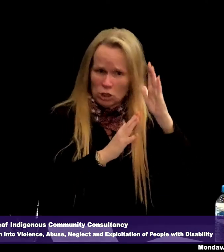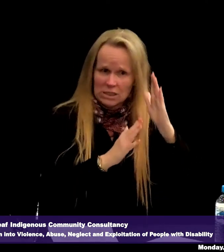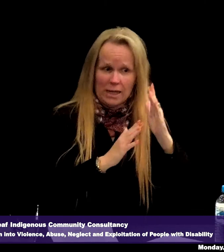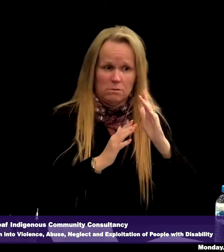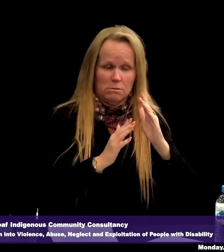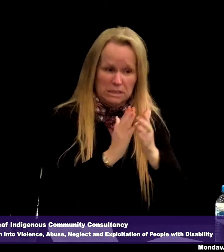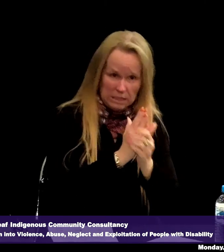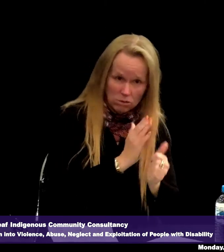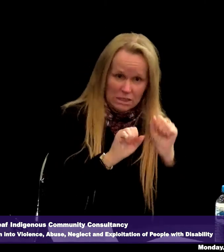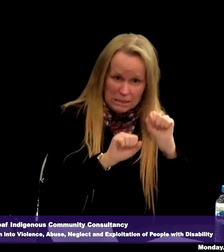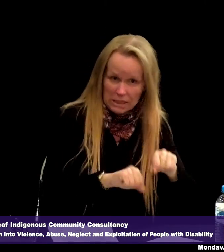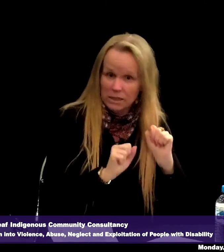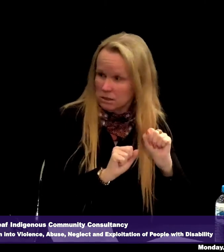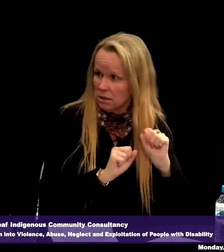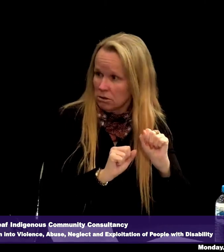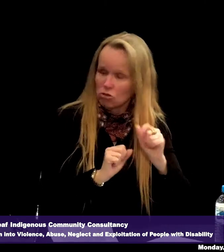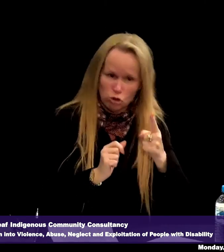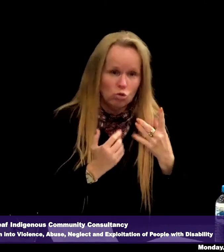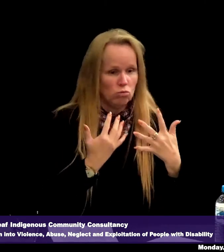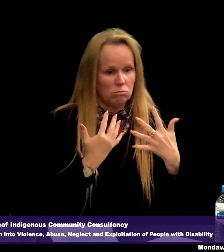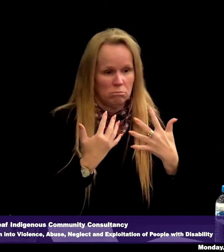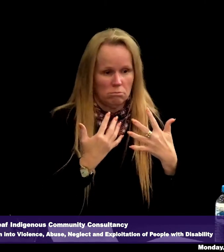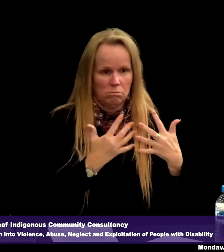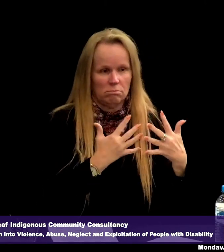They certainly do need to learn Auslan, and having Auslan skills is worthwhile,